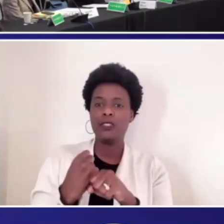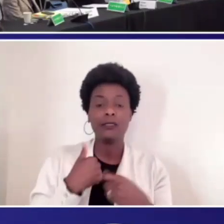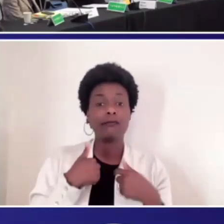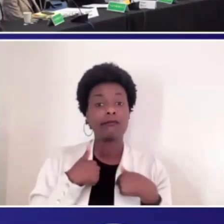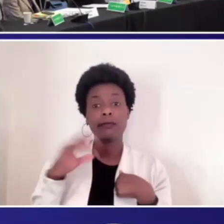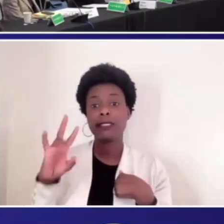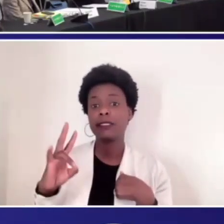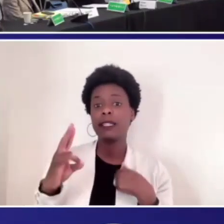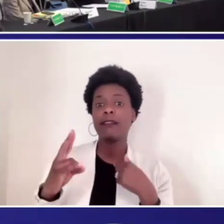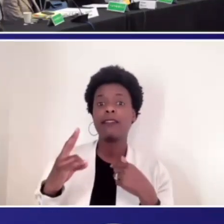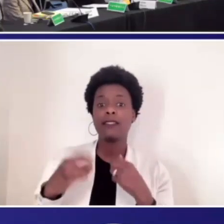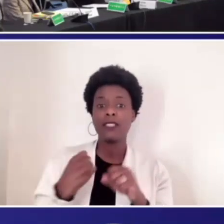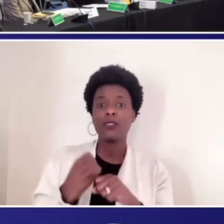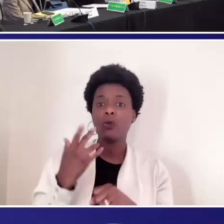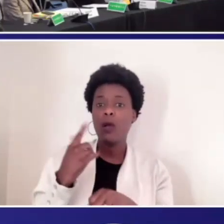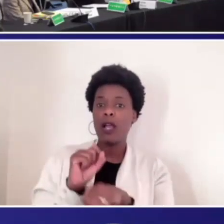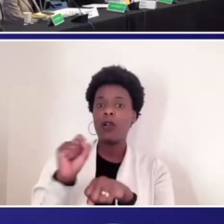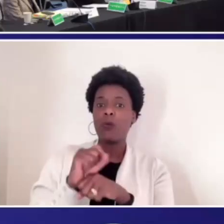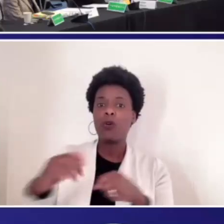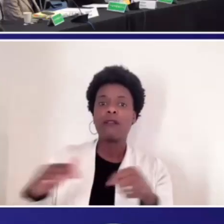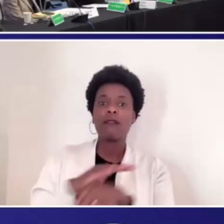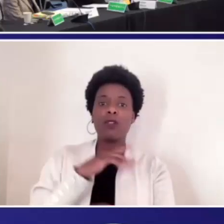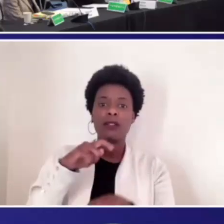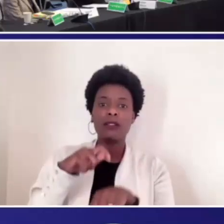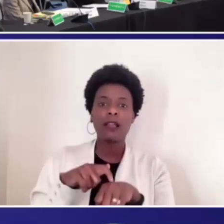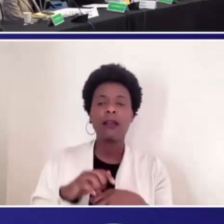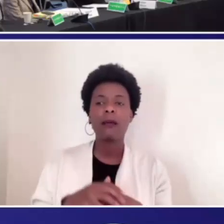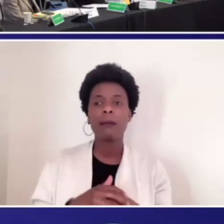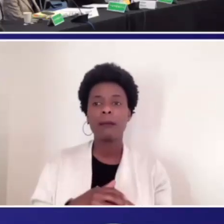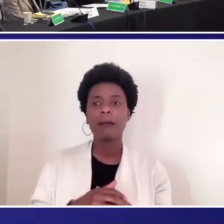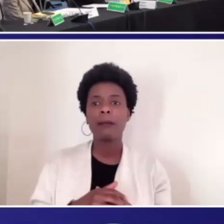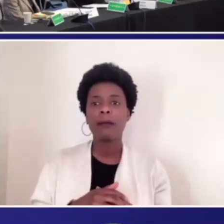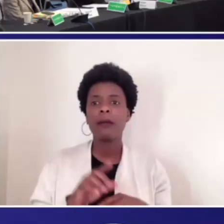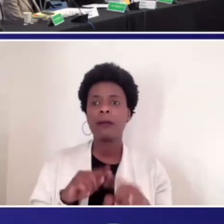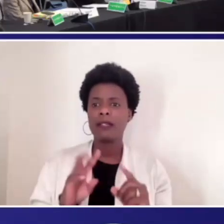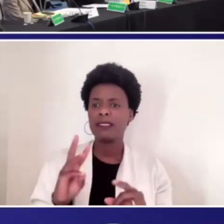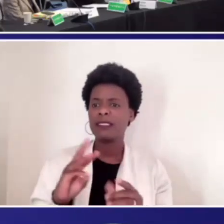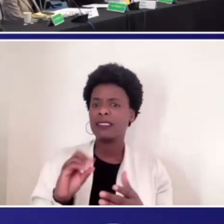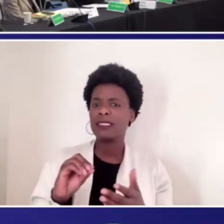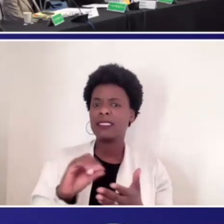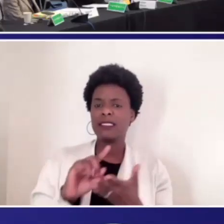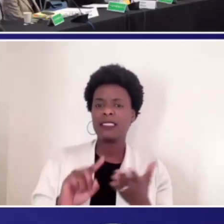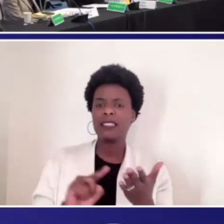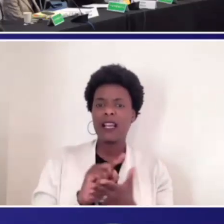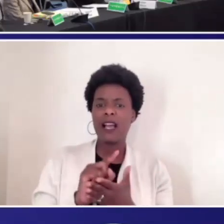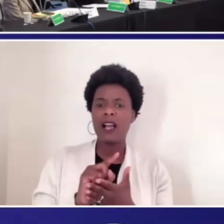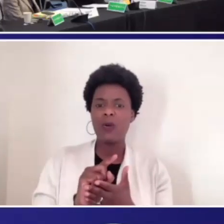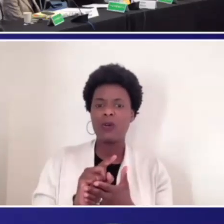because I worked full-time. But you know, 60-hour length to me is much